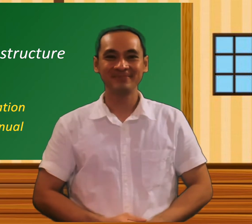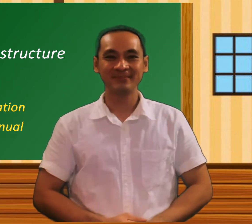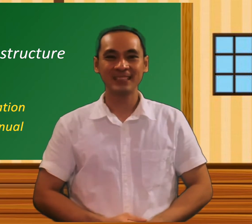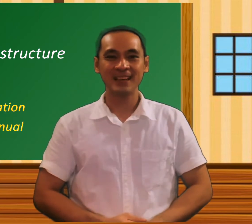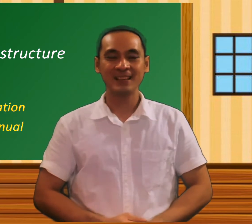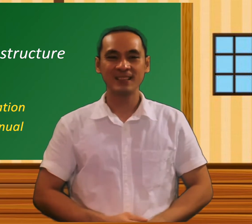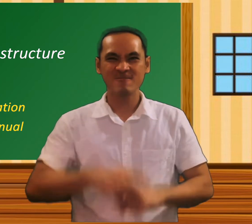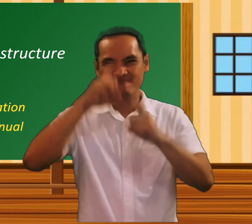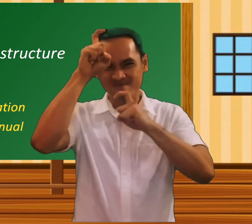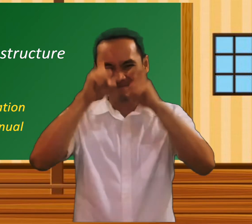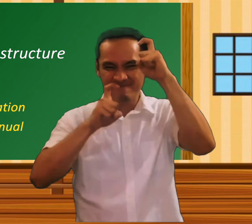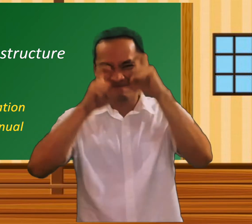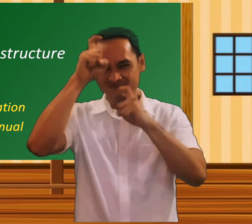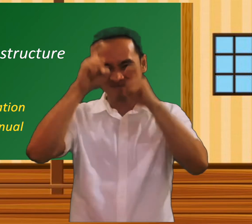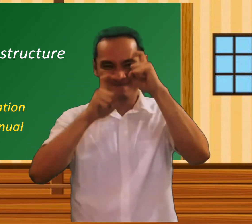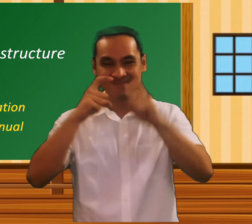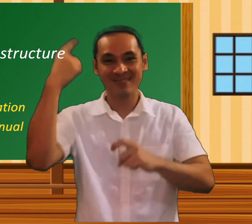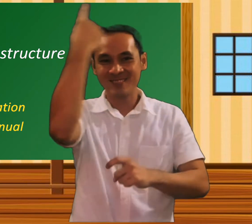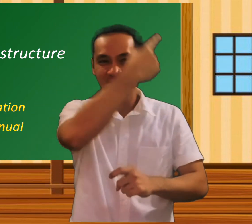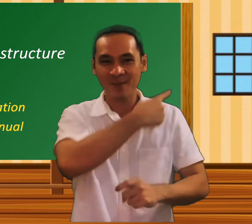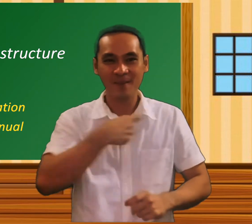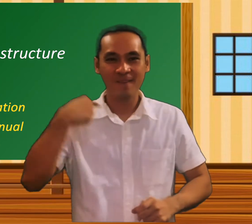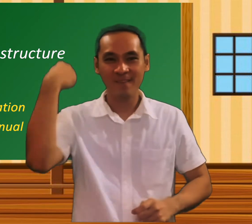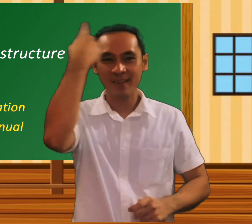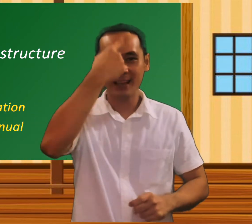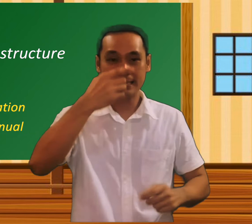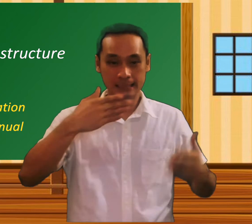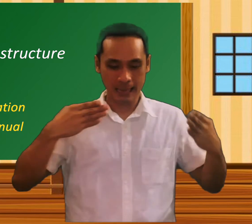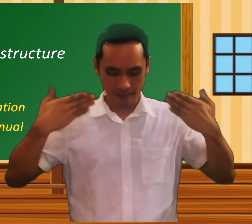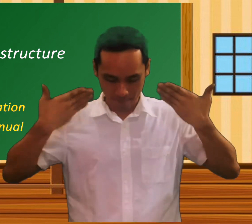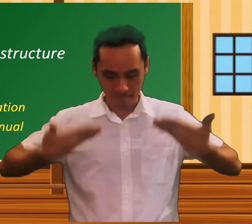and non-manual signals of the face and body